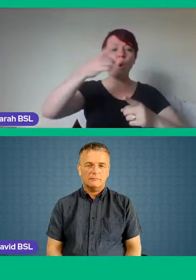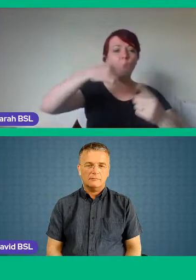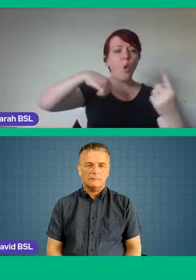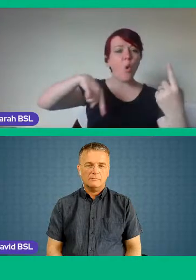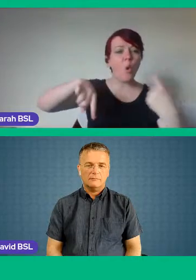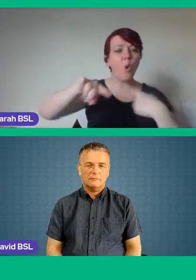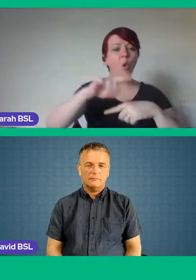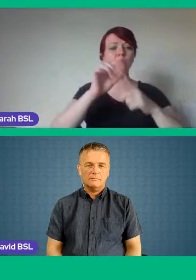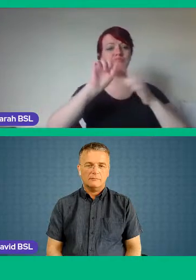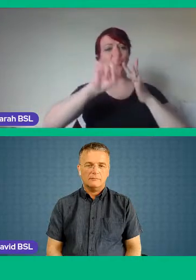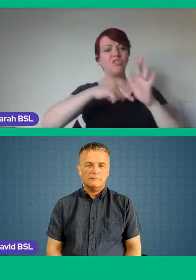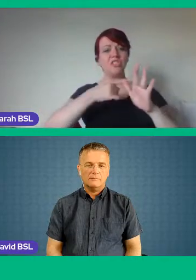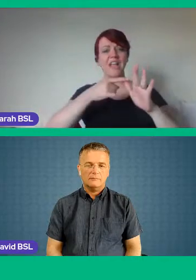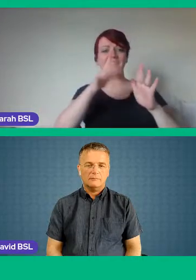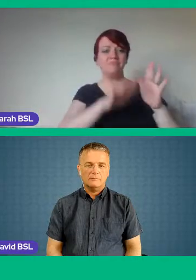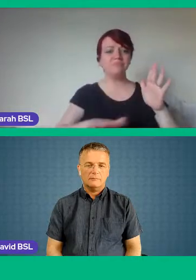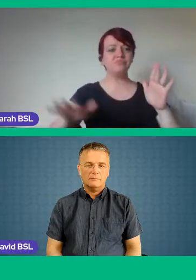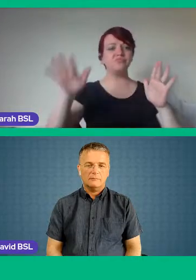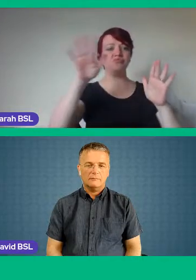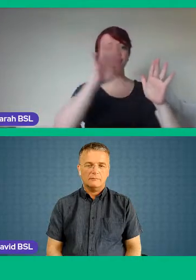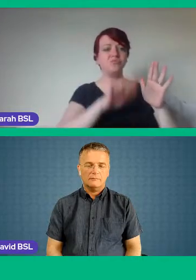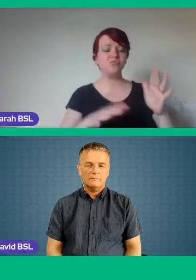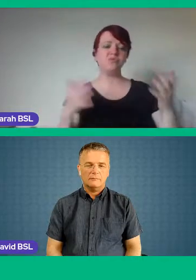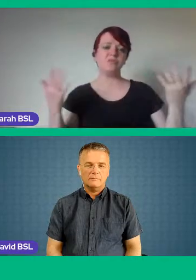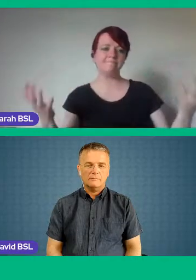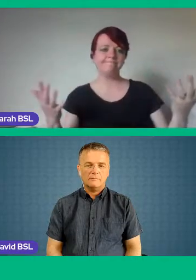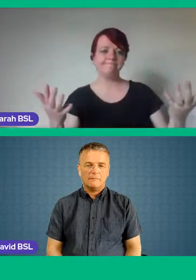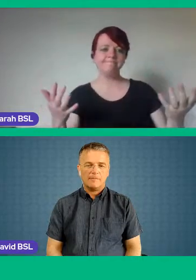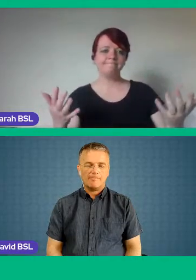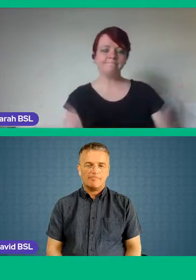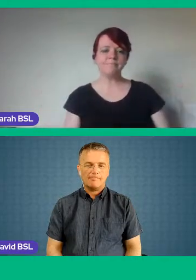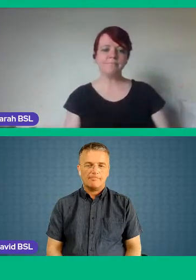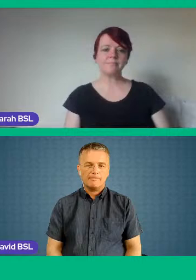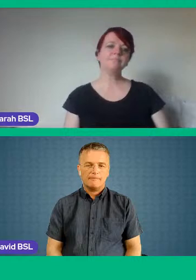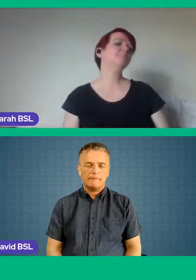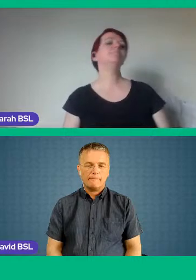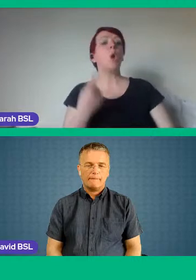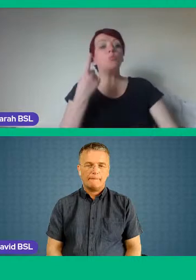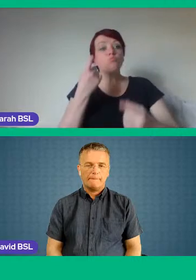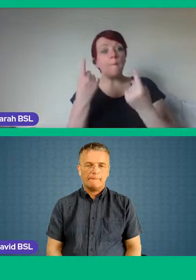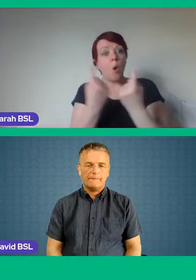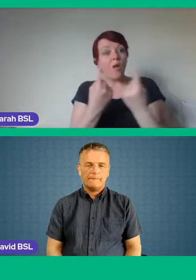And the other thing I noticed, was when we were chatting all over the country, everyone